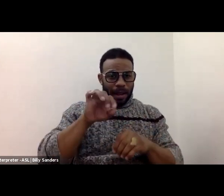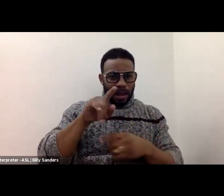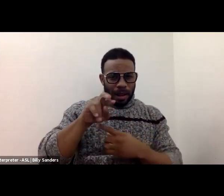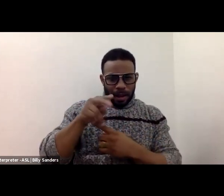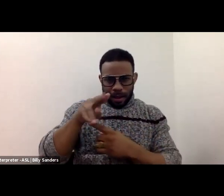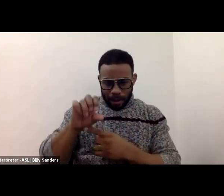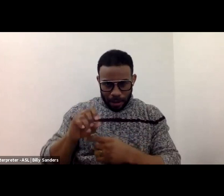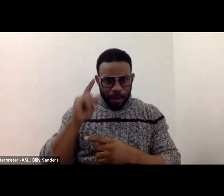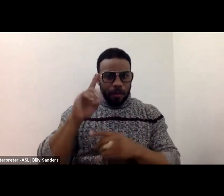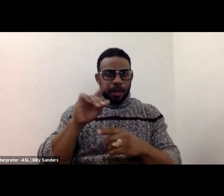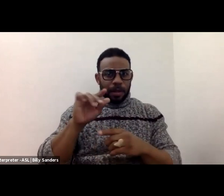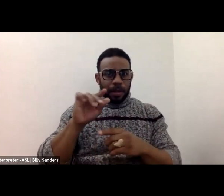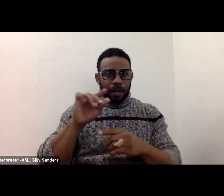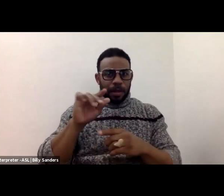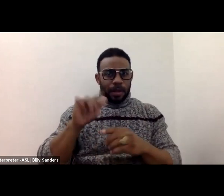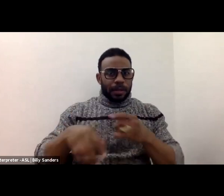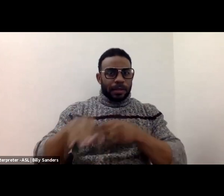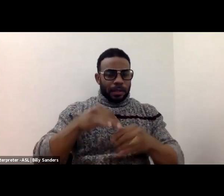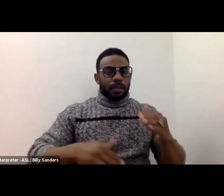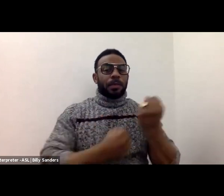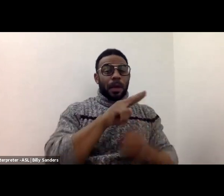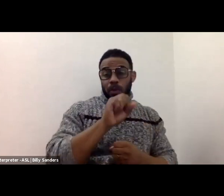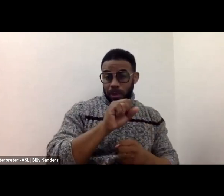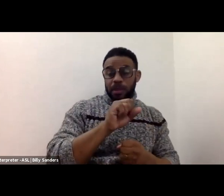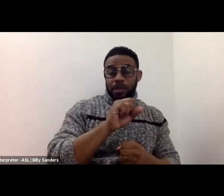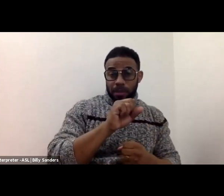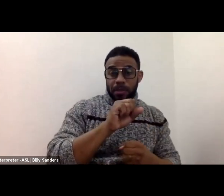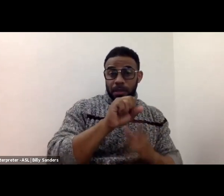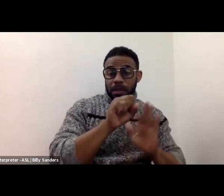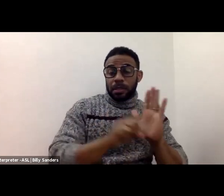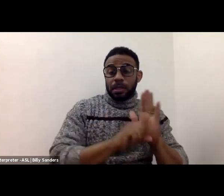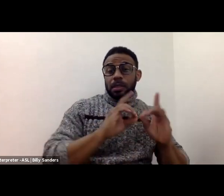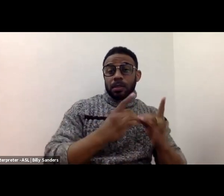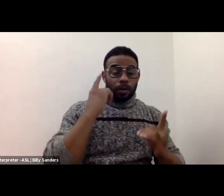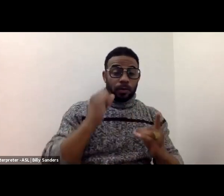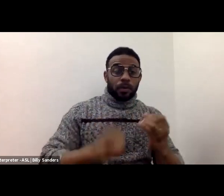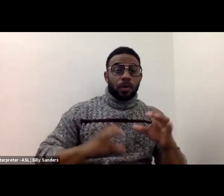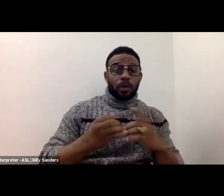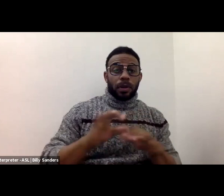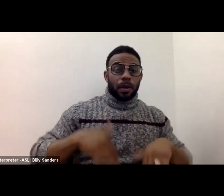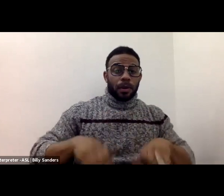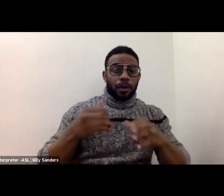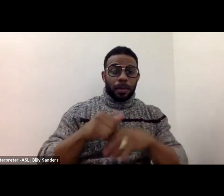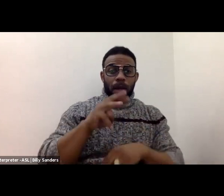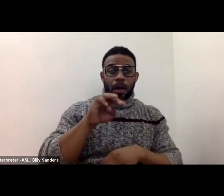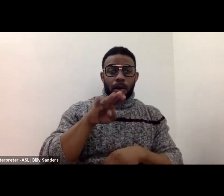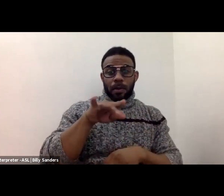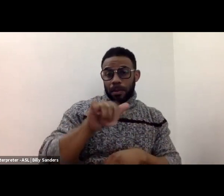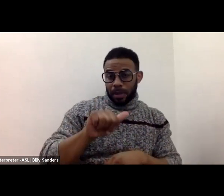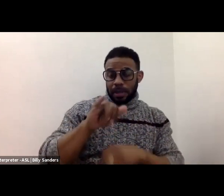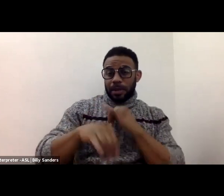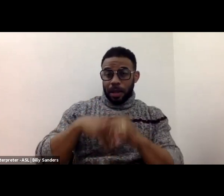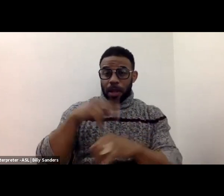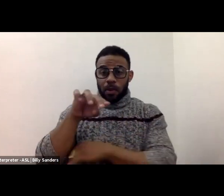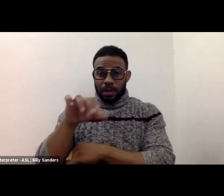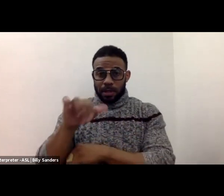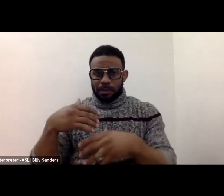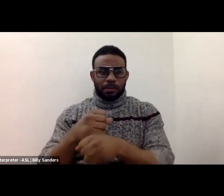Department of State Bureau of Educational and Cultural Affairs and administered by MIUSA. Our mission with the Clearinghouse is to